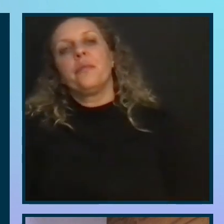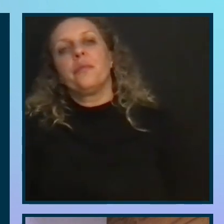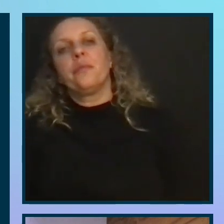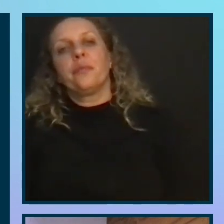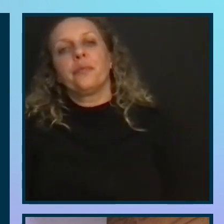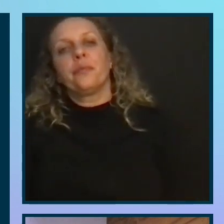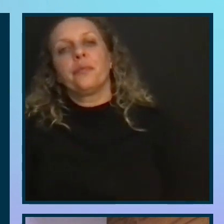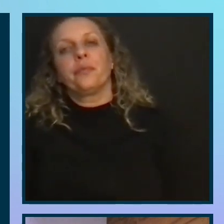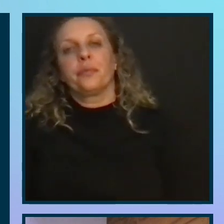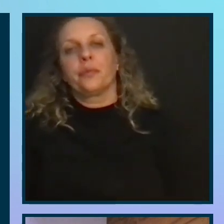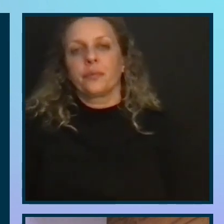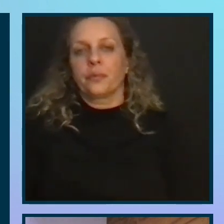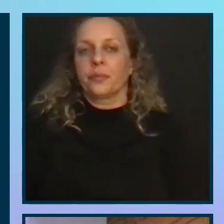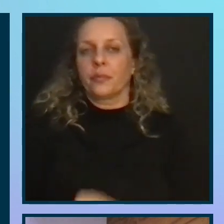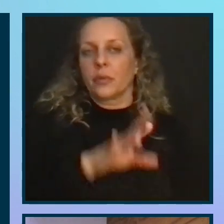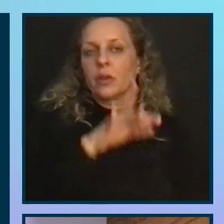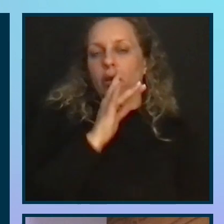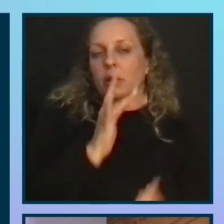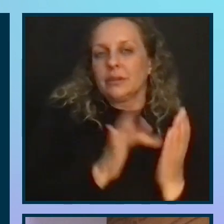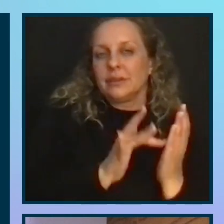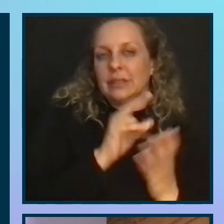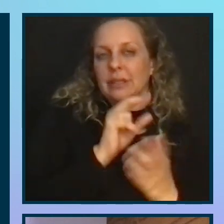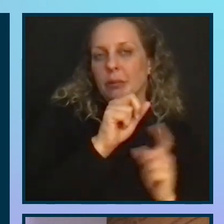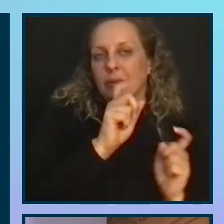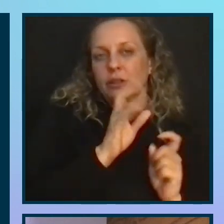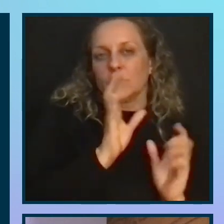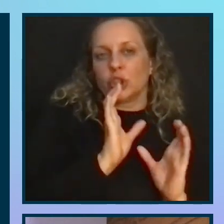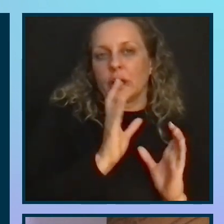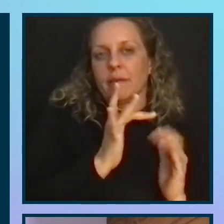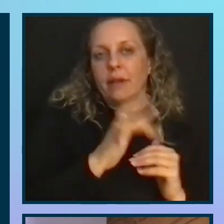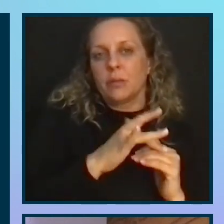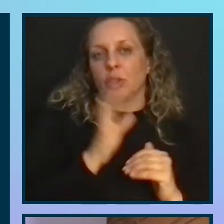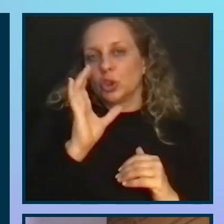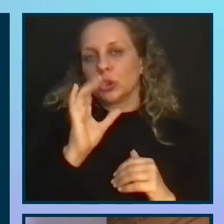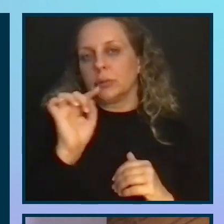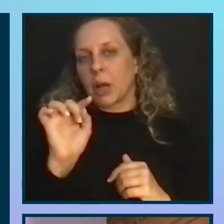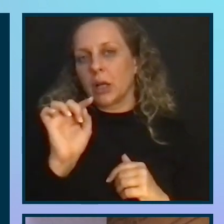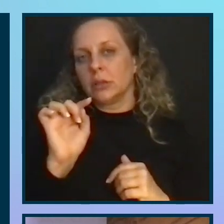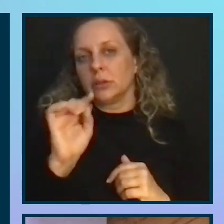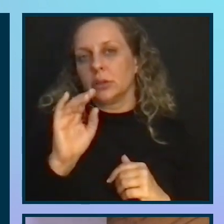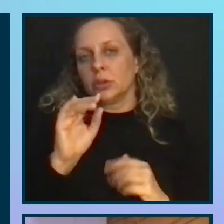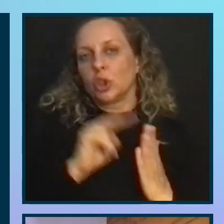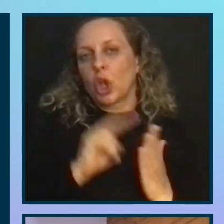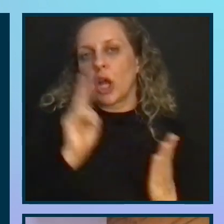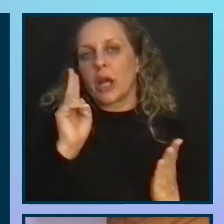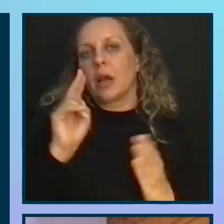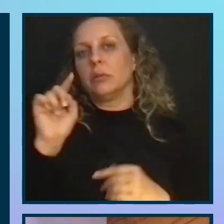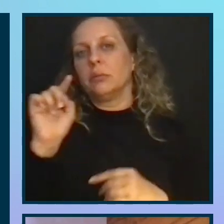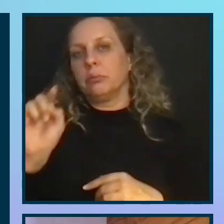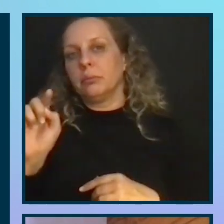[Announcer] NAB test, shared available, button, search, button, log out, button, NAB.